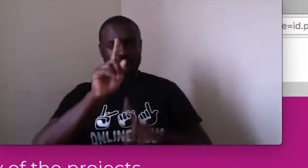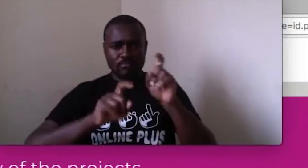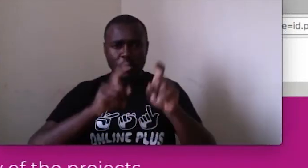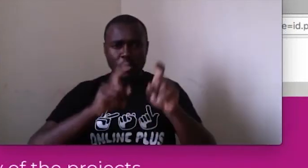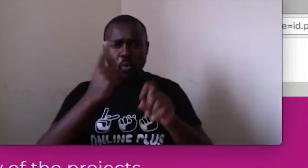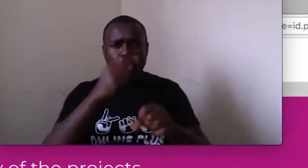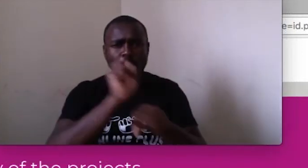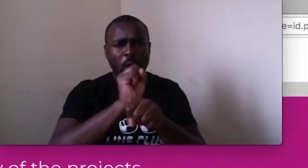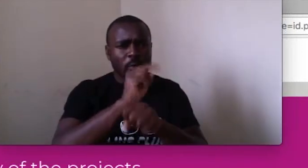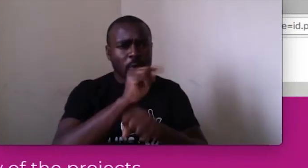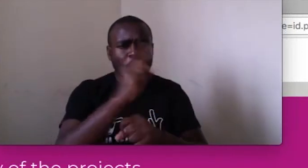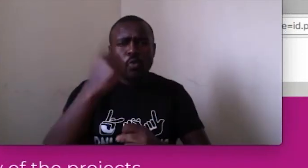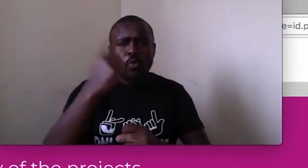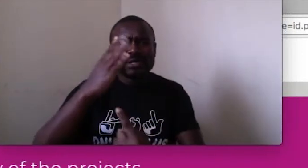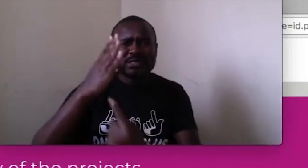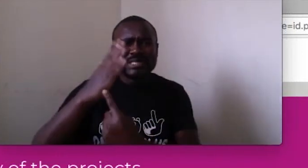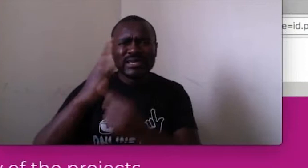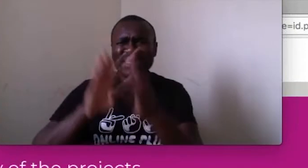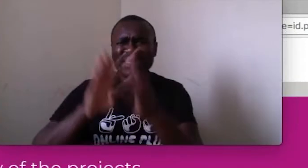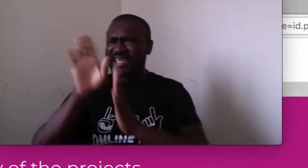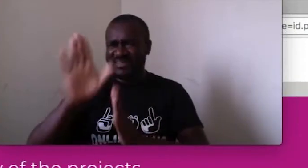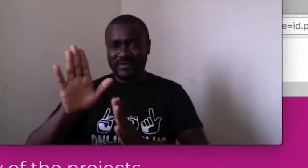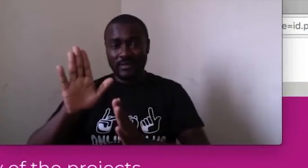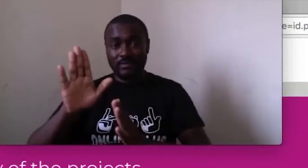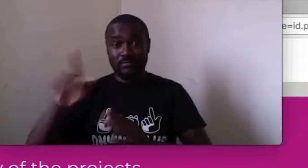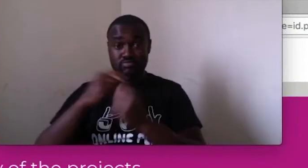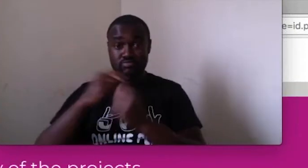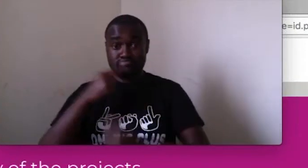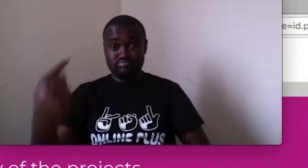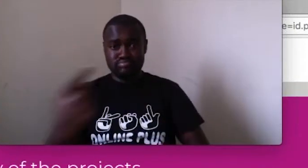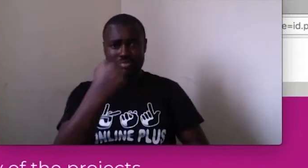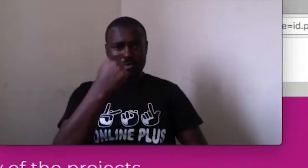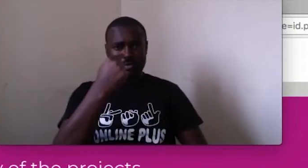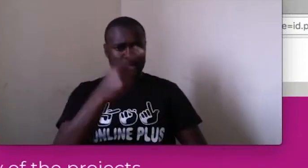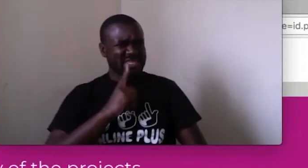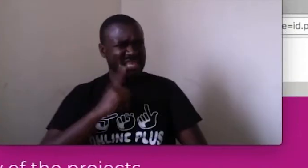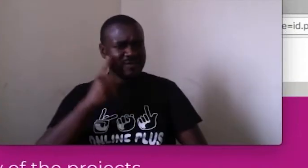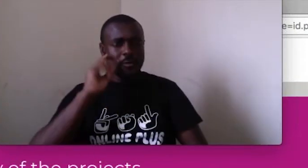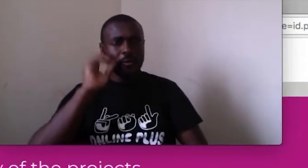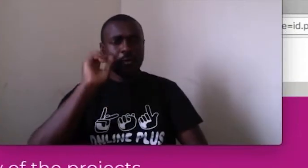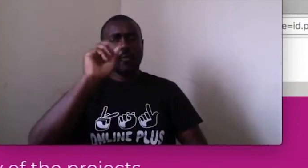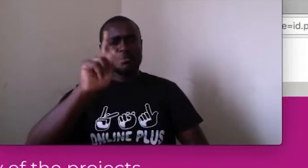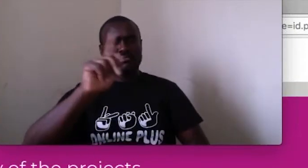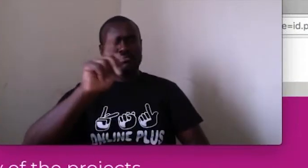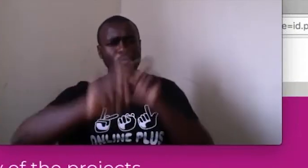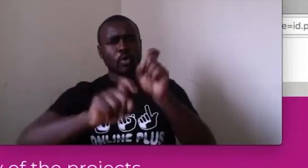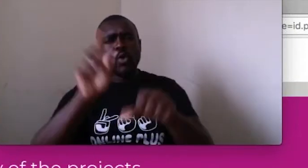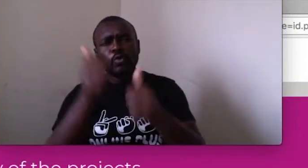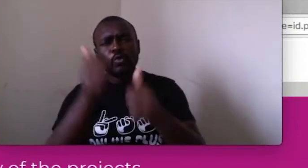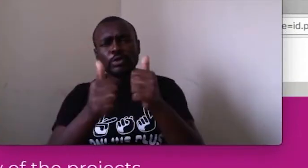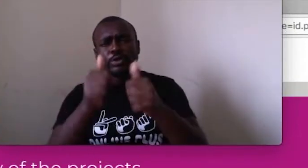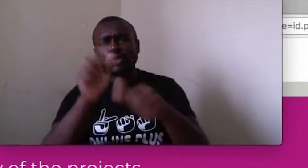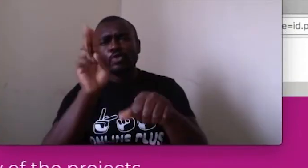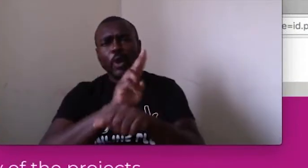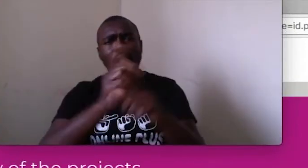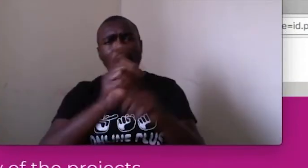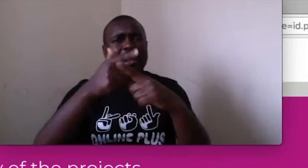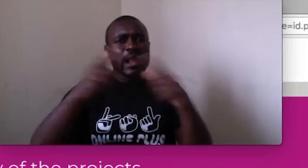and they were shocked when they were doing the interview process when they came there they said you're deaf, yes. who developed this app?